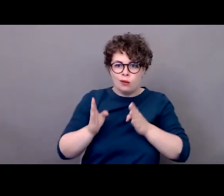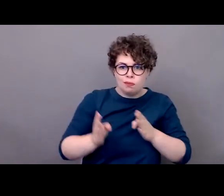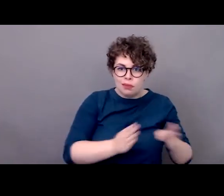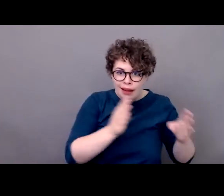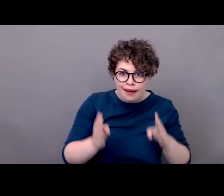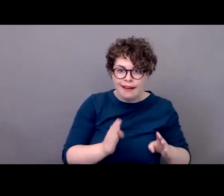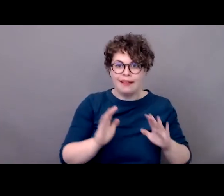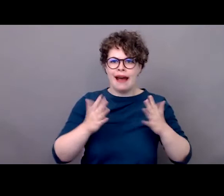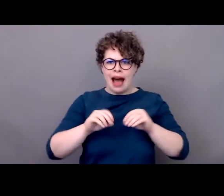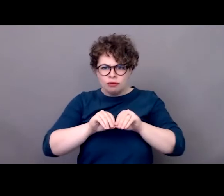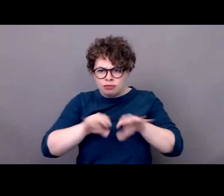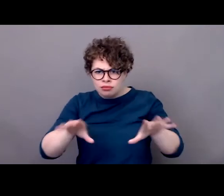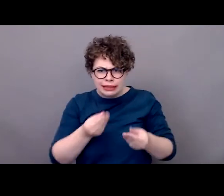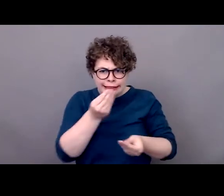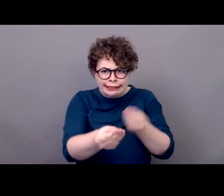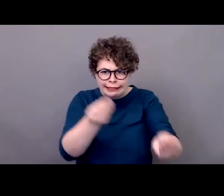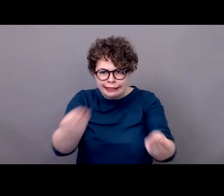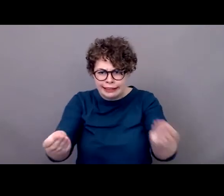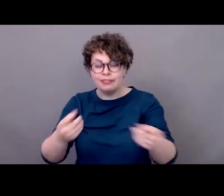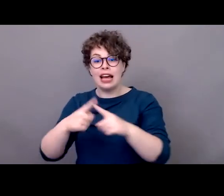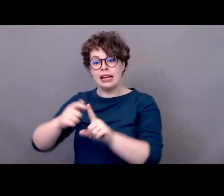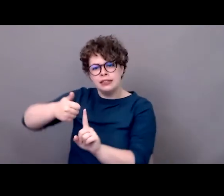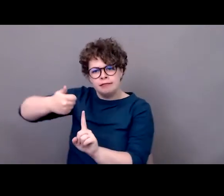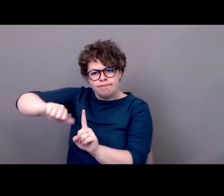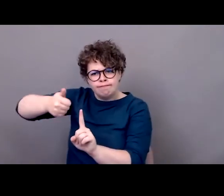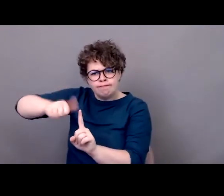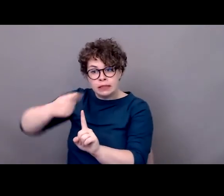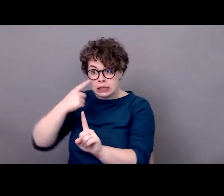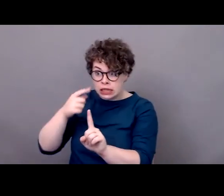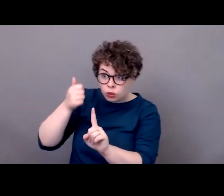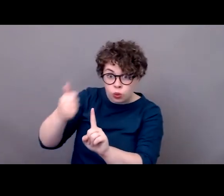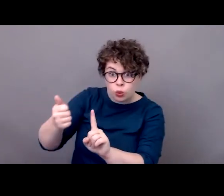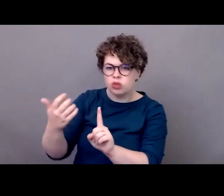and the evaluation helps us to see what we can do better in the future.